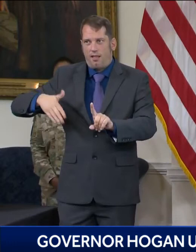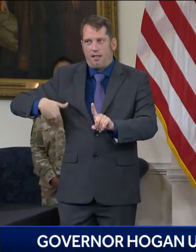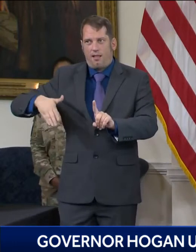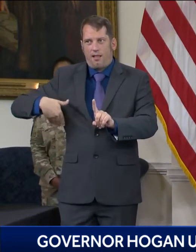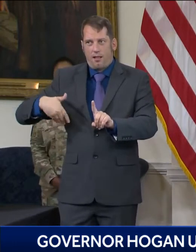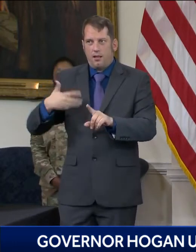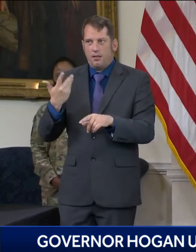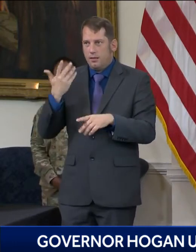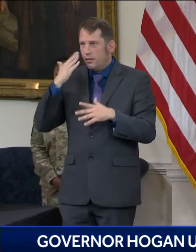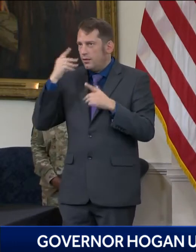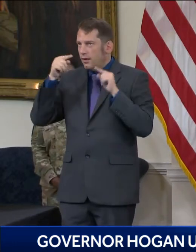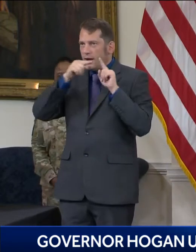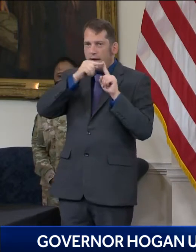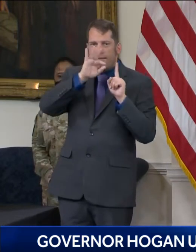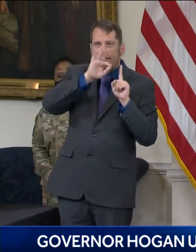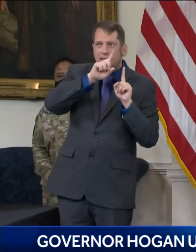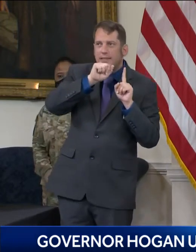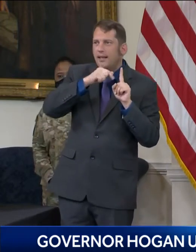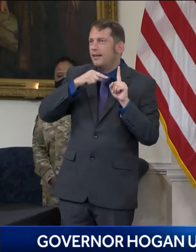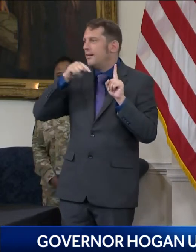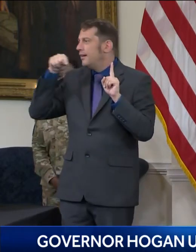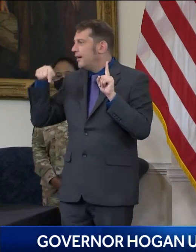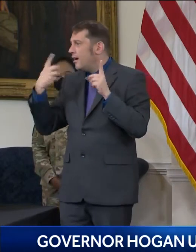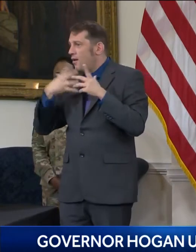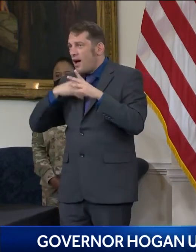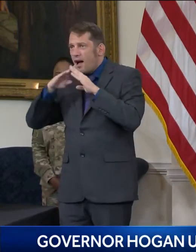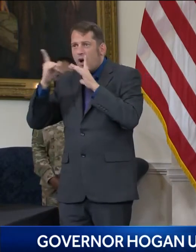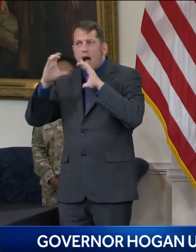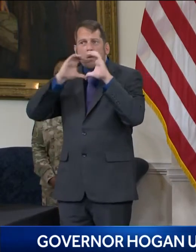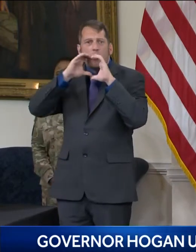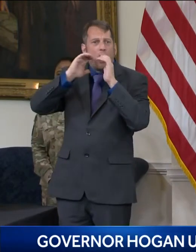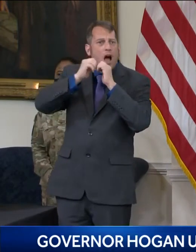FORTHCOMING WITH THE INFORMATION , MAYBE THE FDA DOES NOT TALK TO